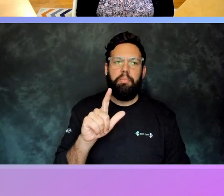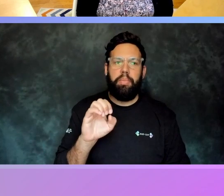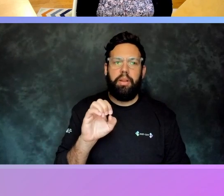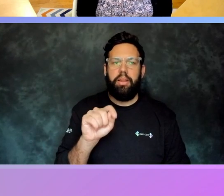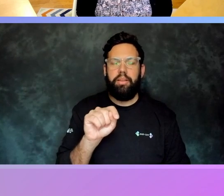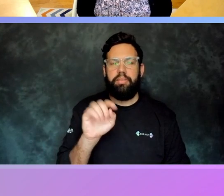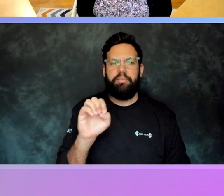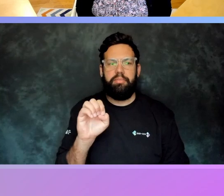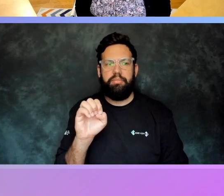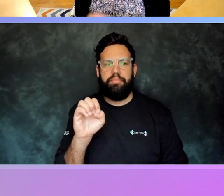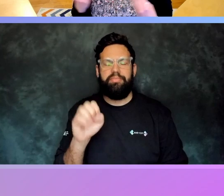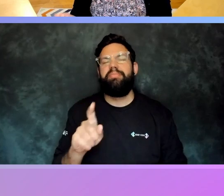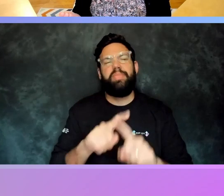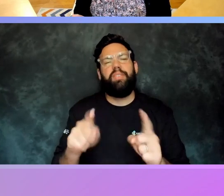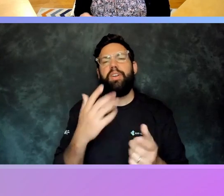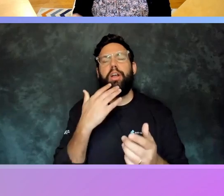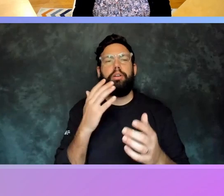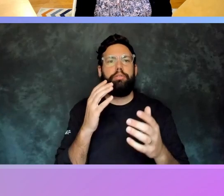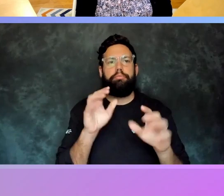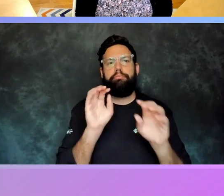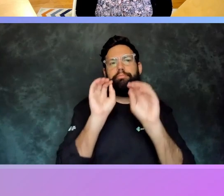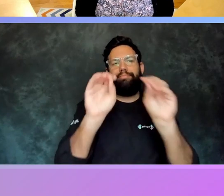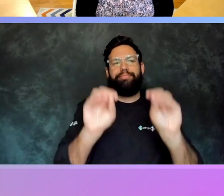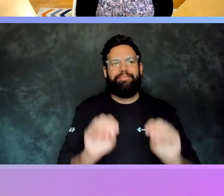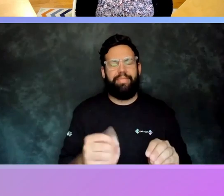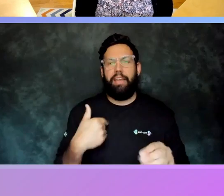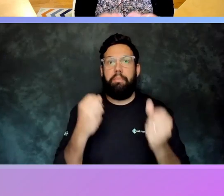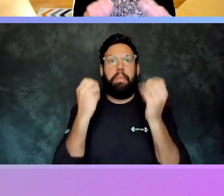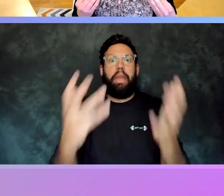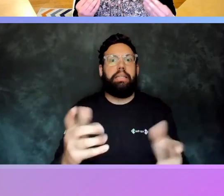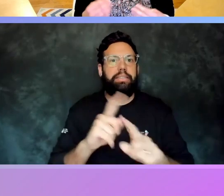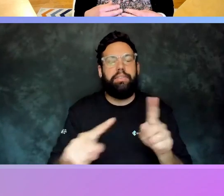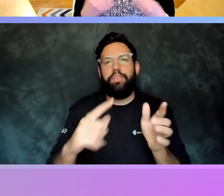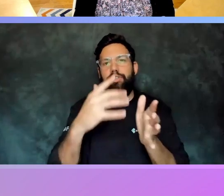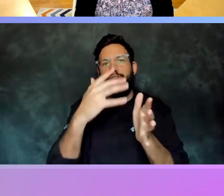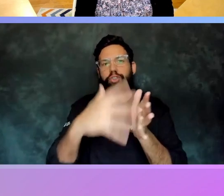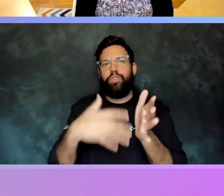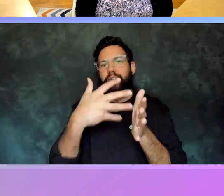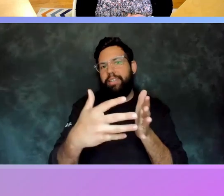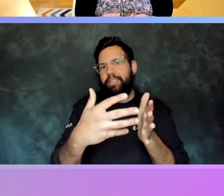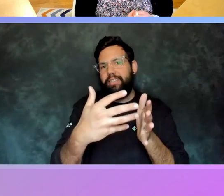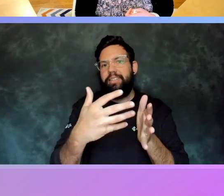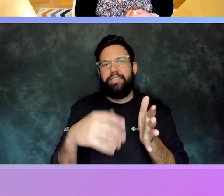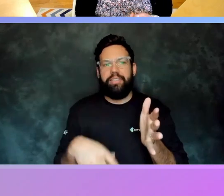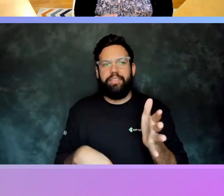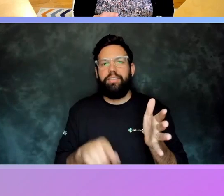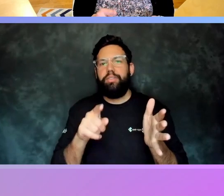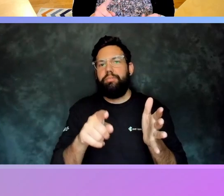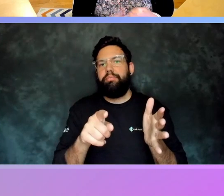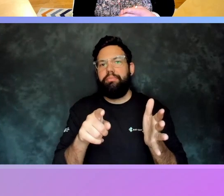a screenshot, I will take my desktop it to and I will use that tool. It gives approximation you an of how